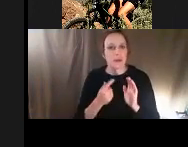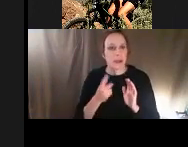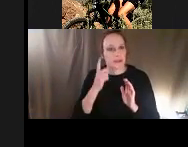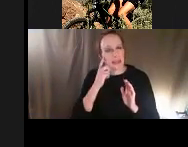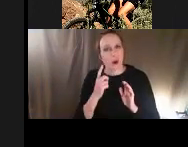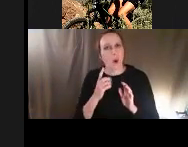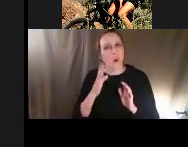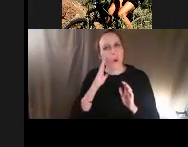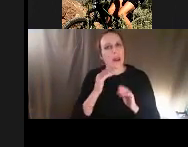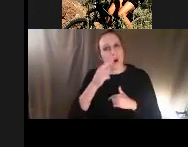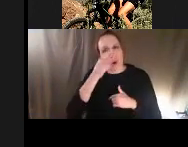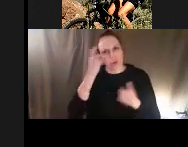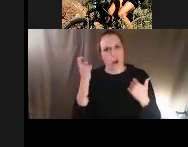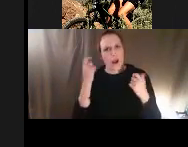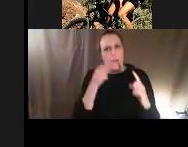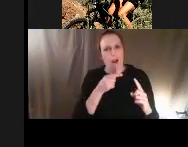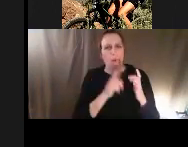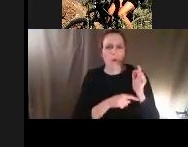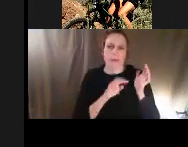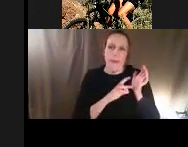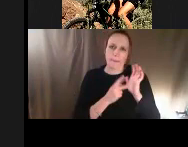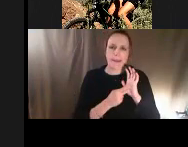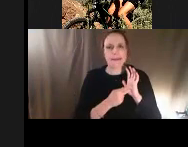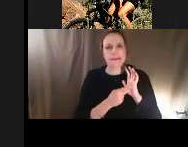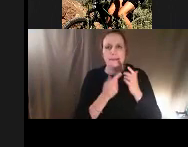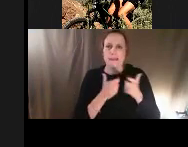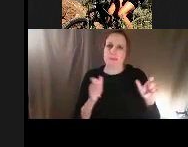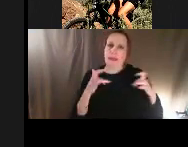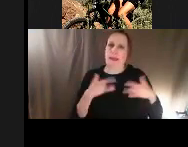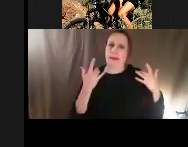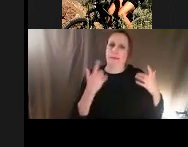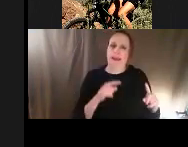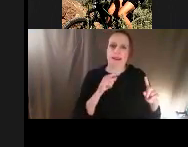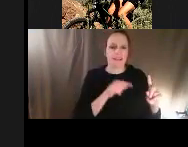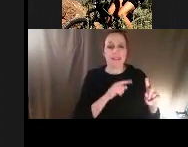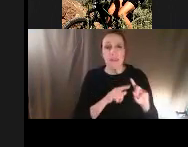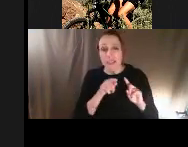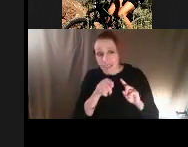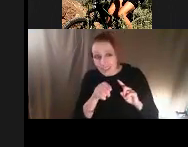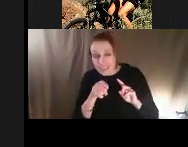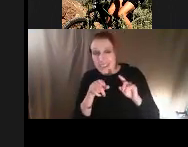these big things, and this is a broad enough definition that hopefully this is just a reminder